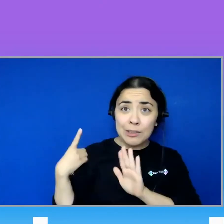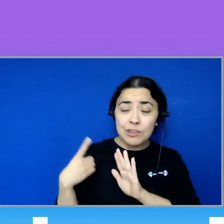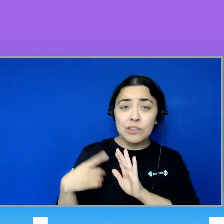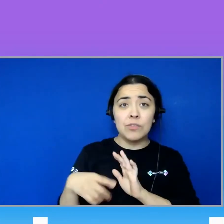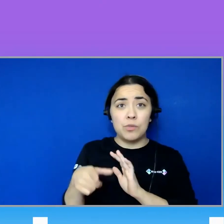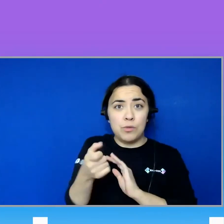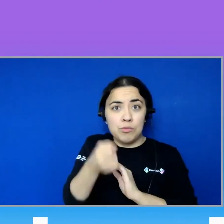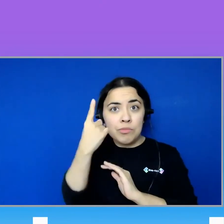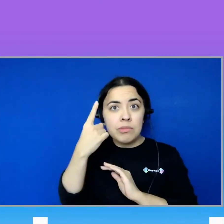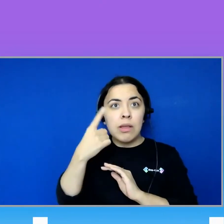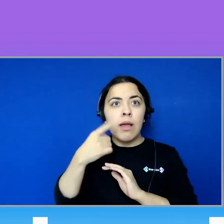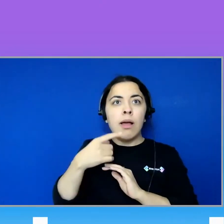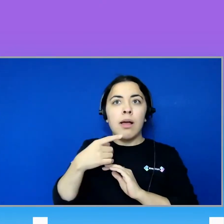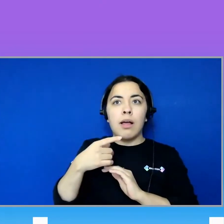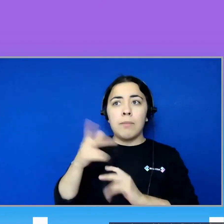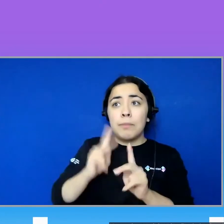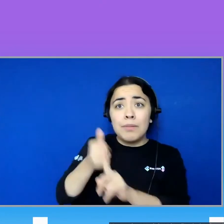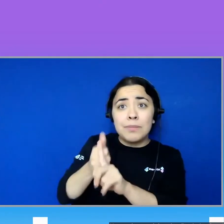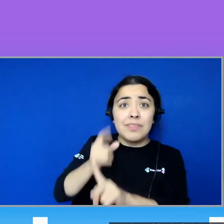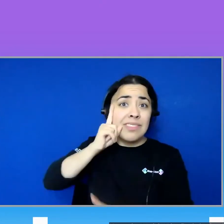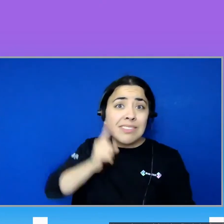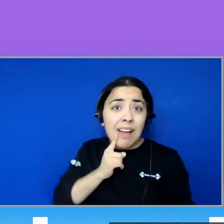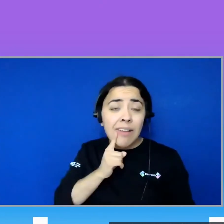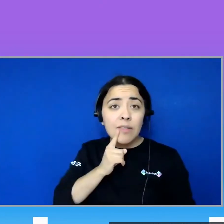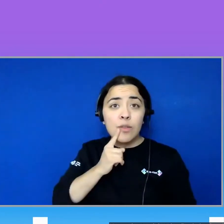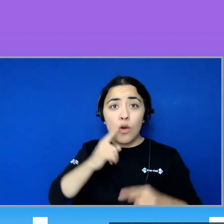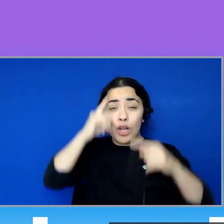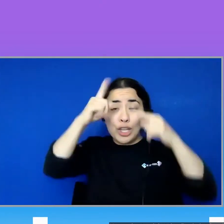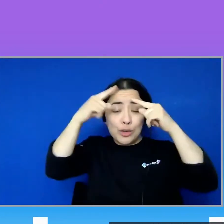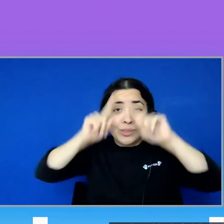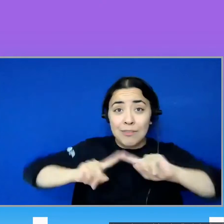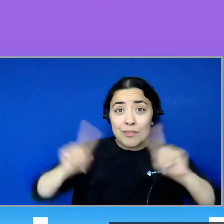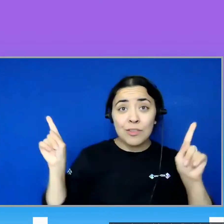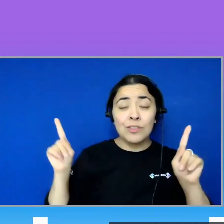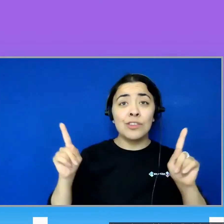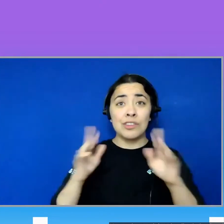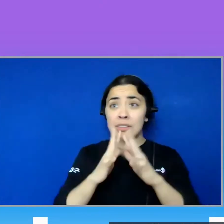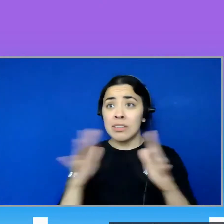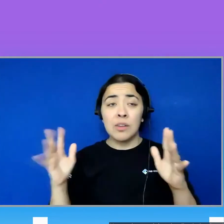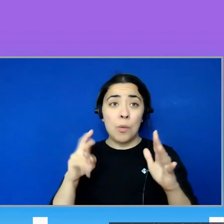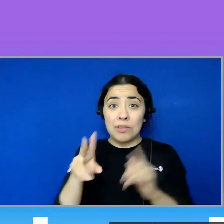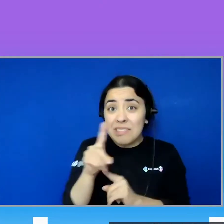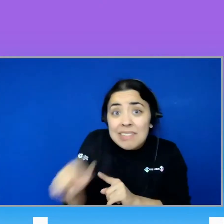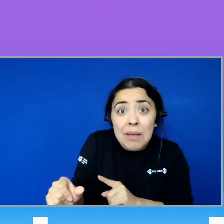against people who are deaf,